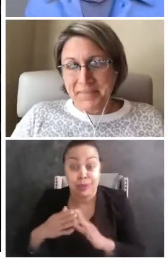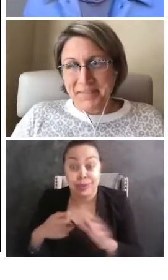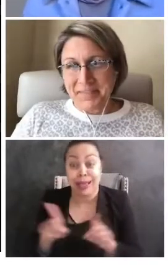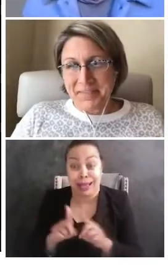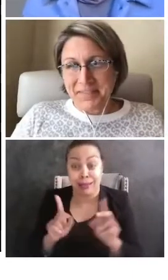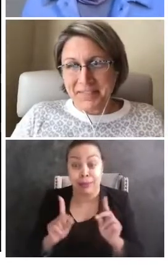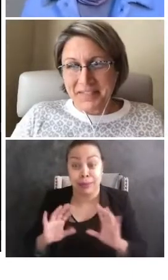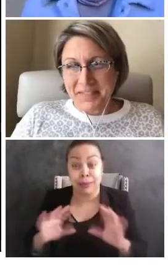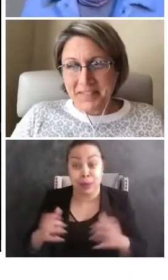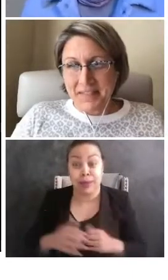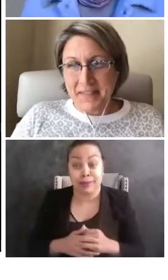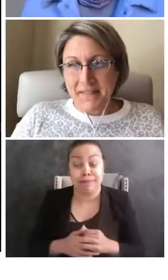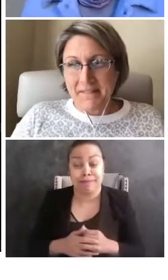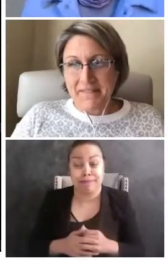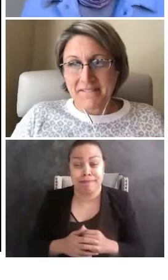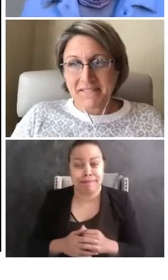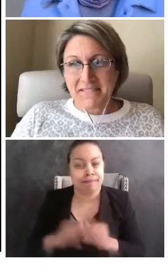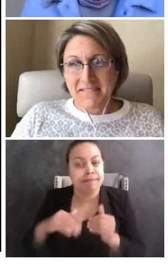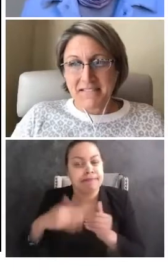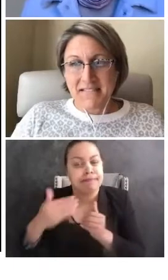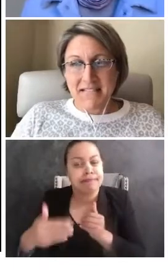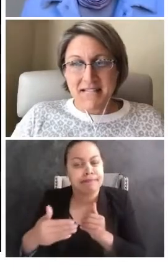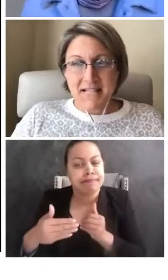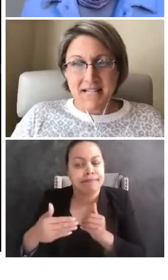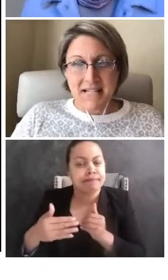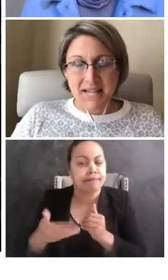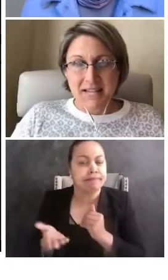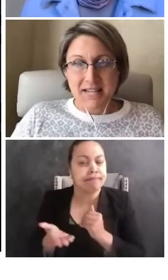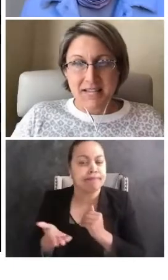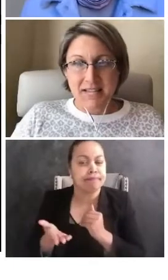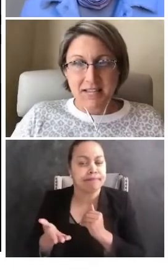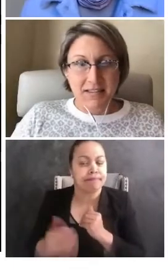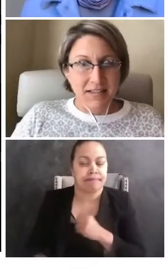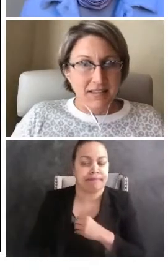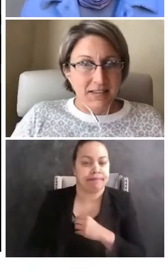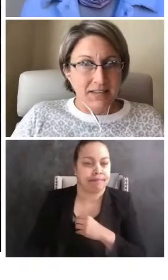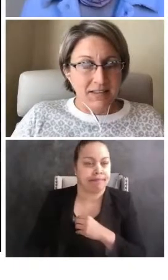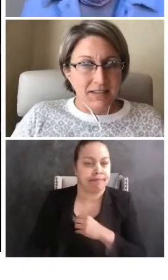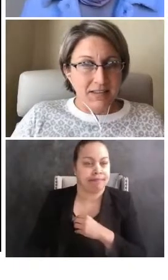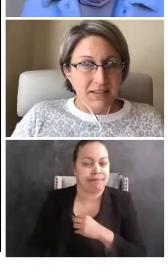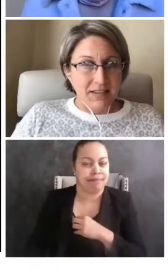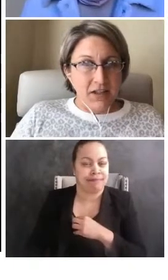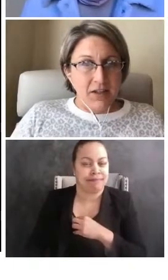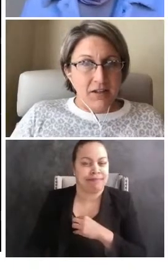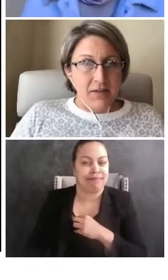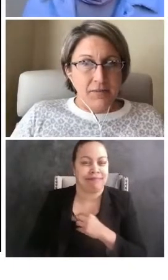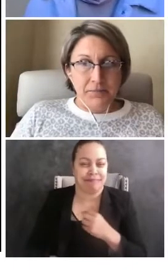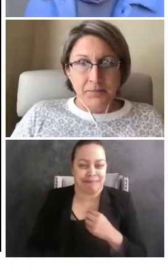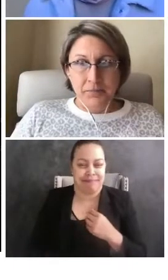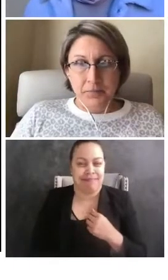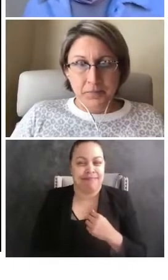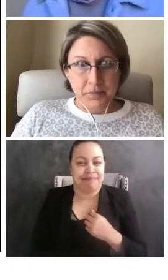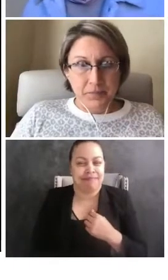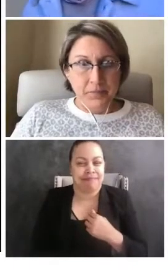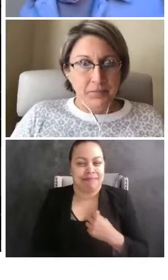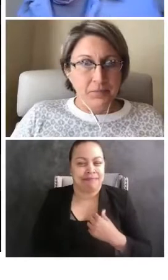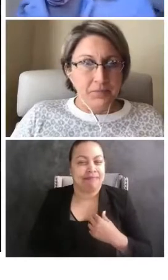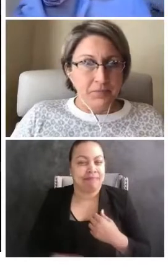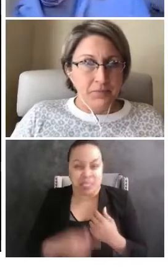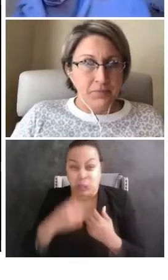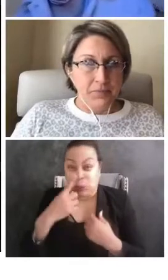What's the next slide we have available?